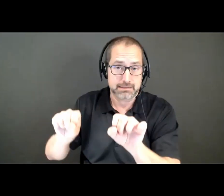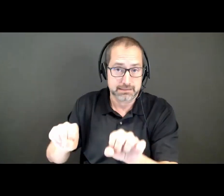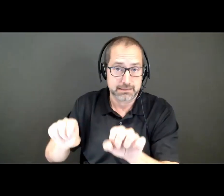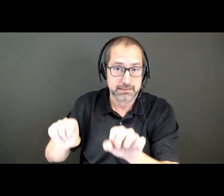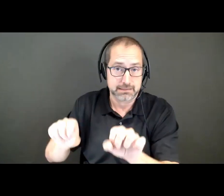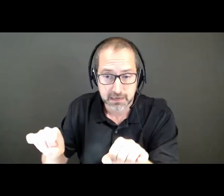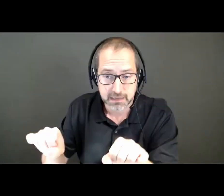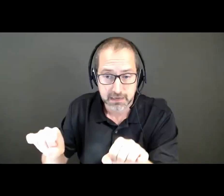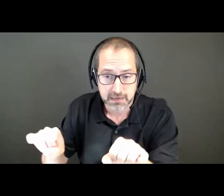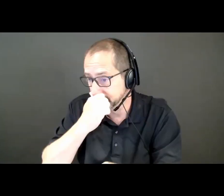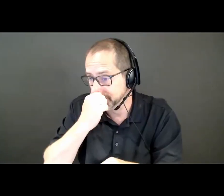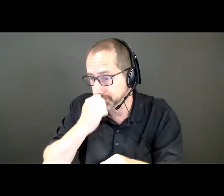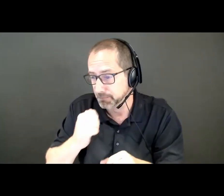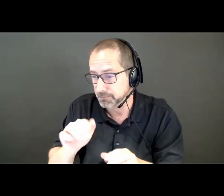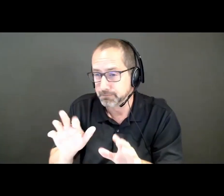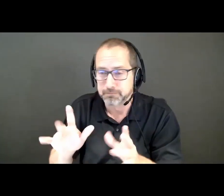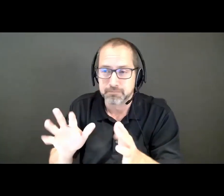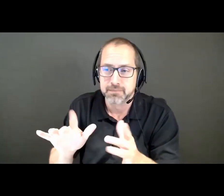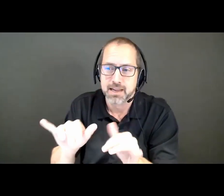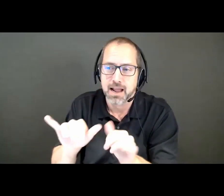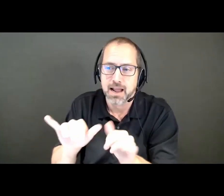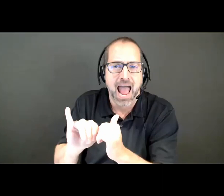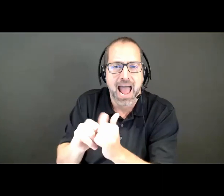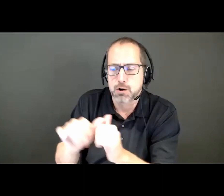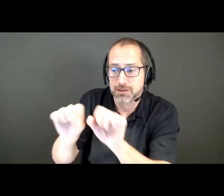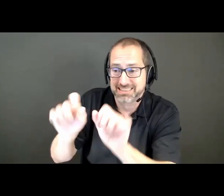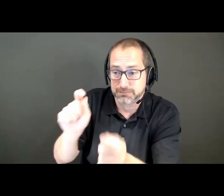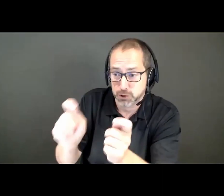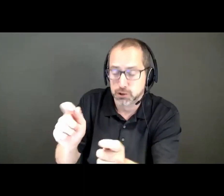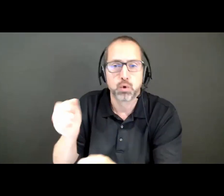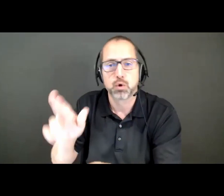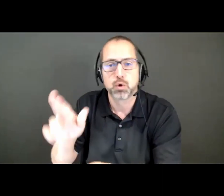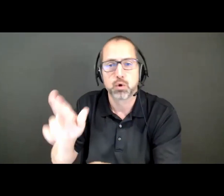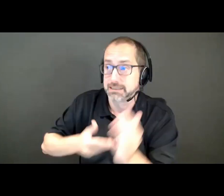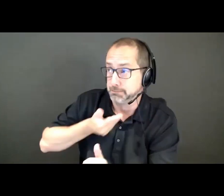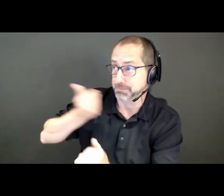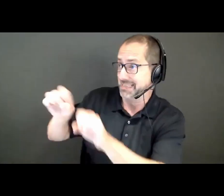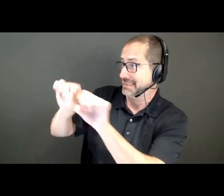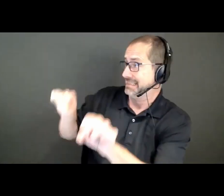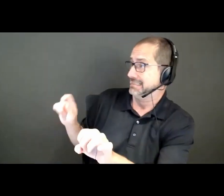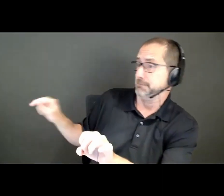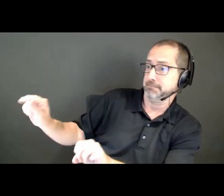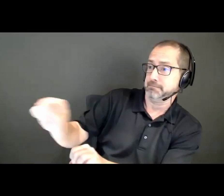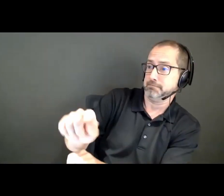can be, I would not say what is the best system, but what could be the most appropriate system in